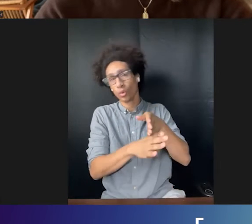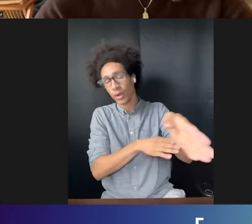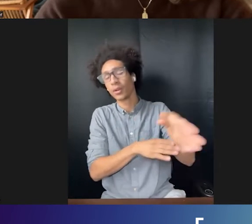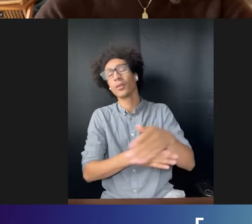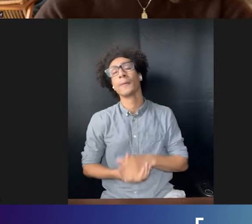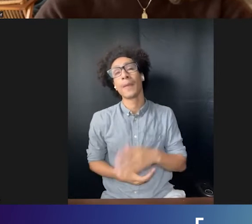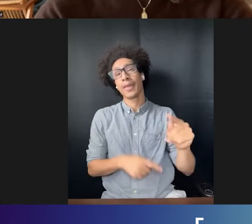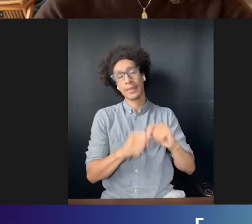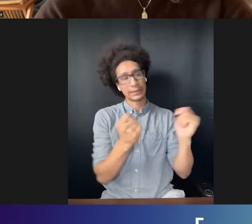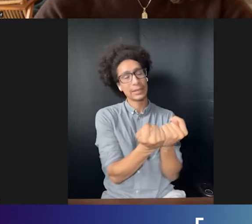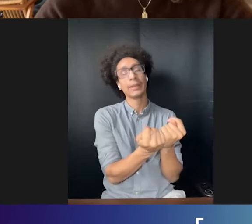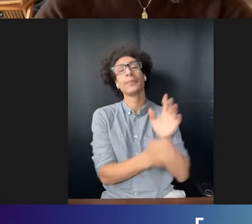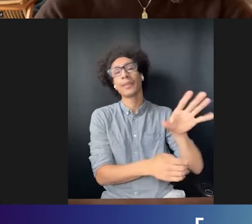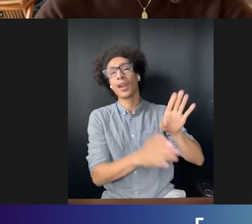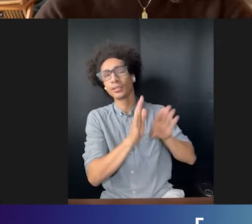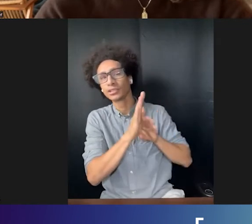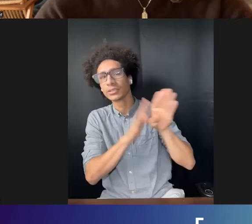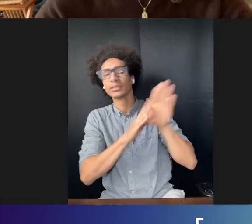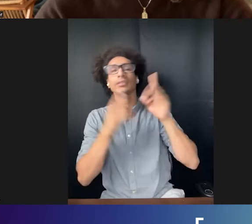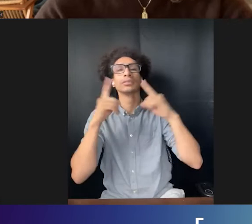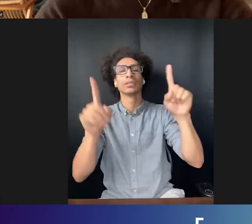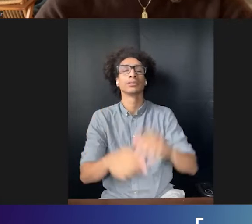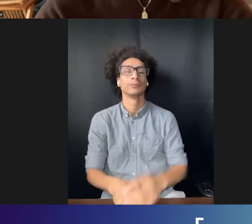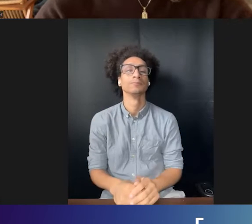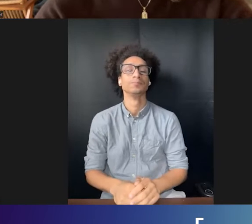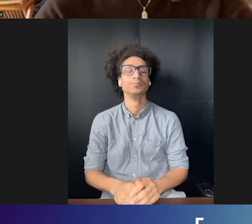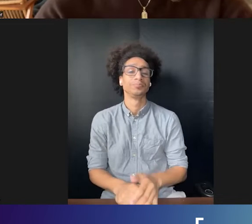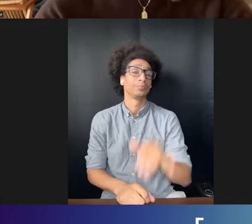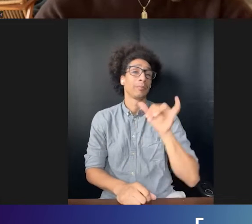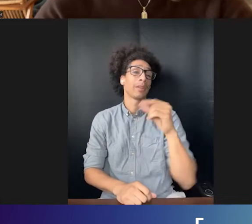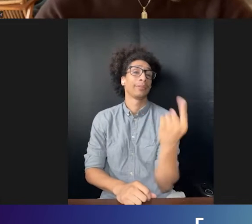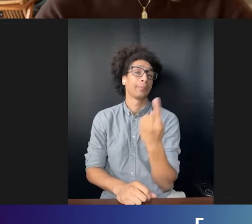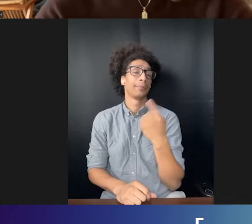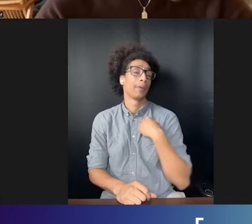And that's something that like my little distribution